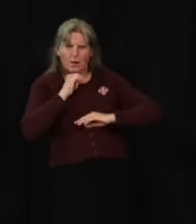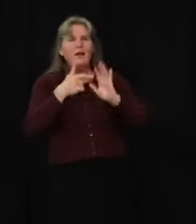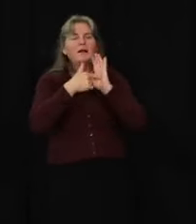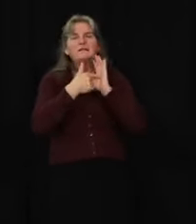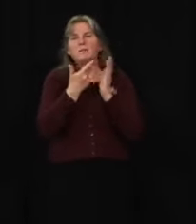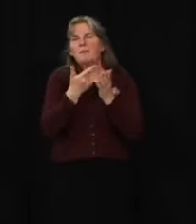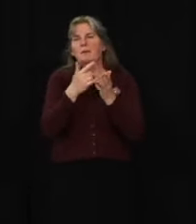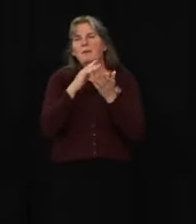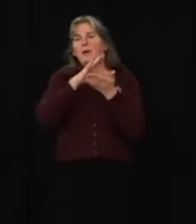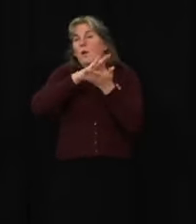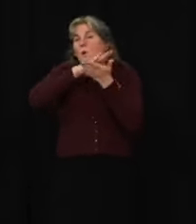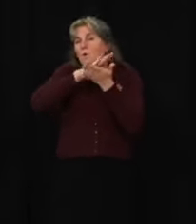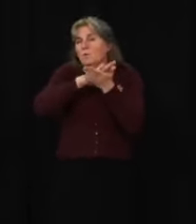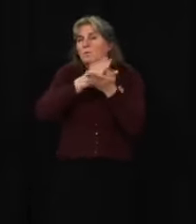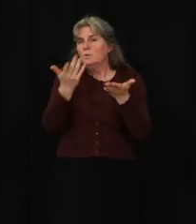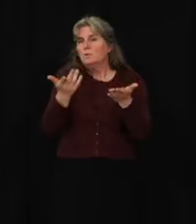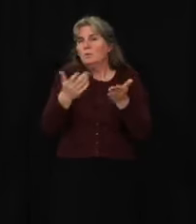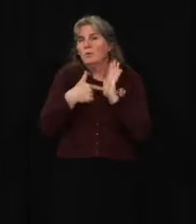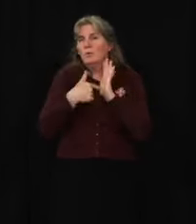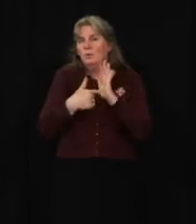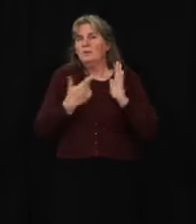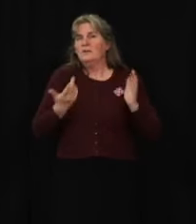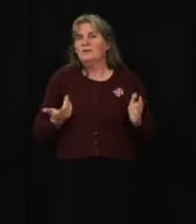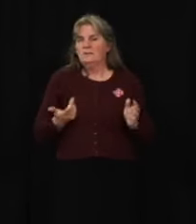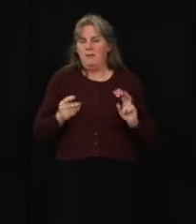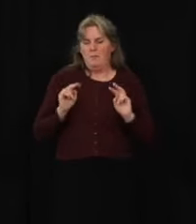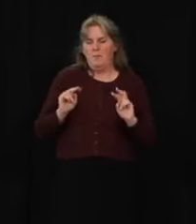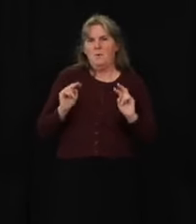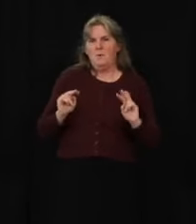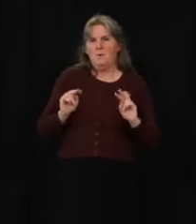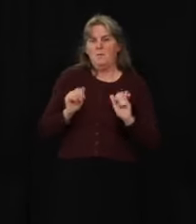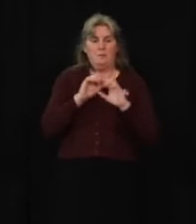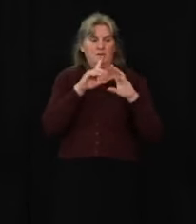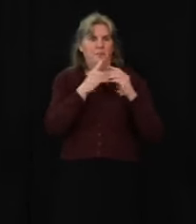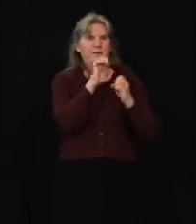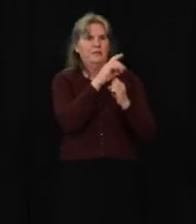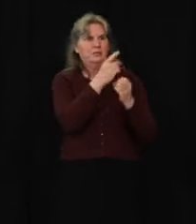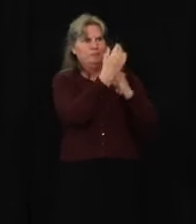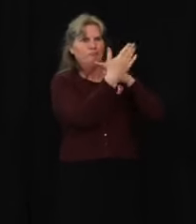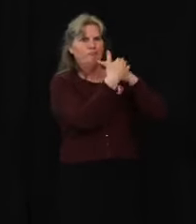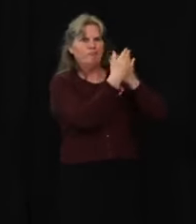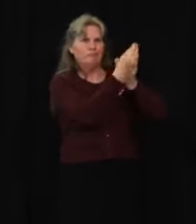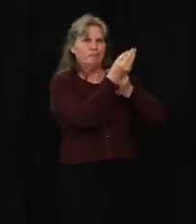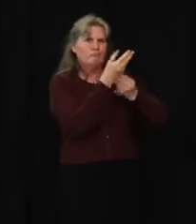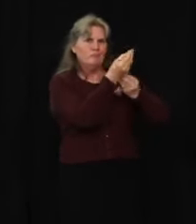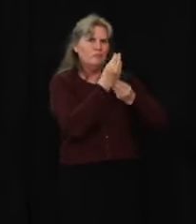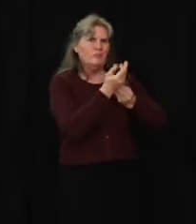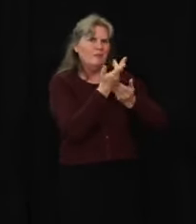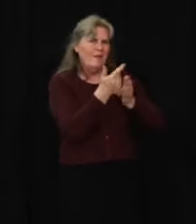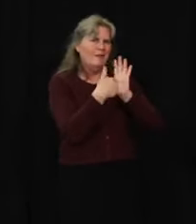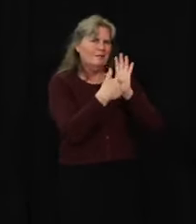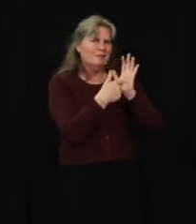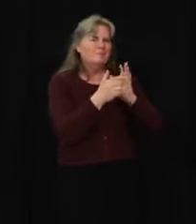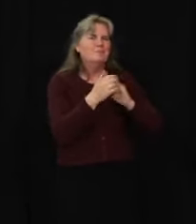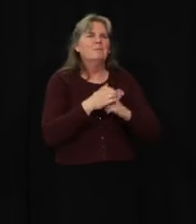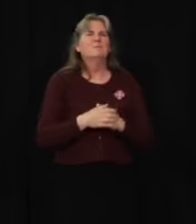will have to submit a plan? The logistics behind that, do you have enough people to go in and have a look and cross